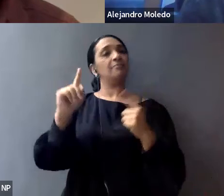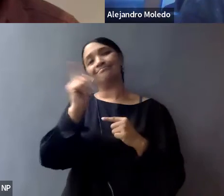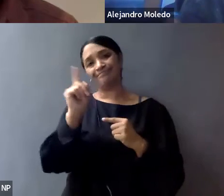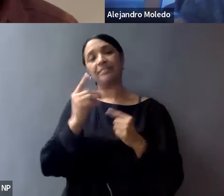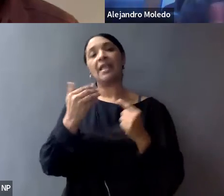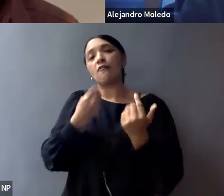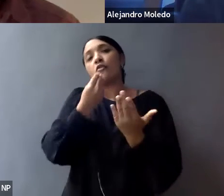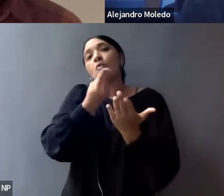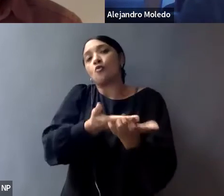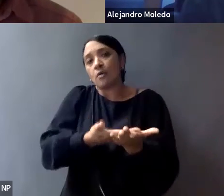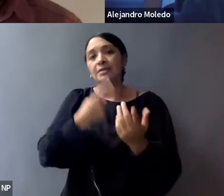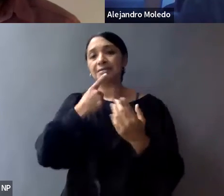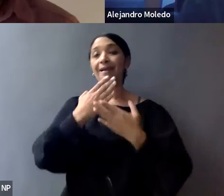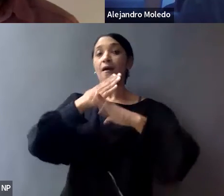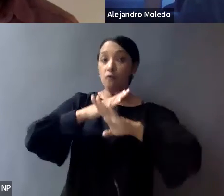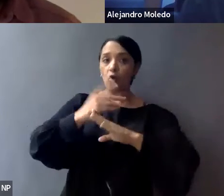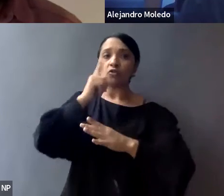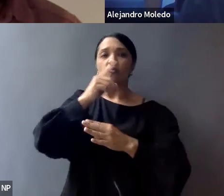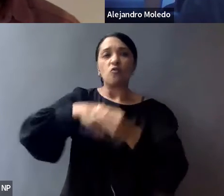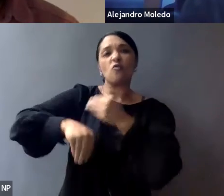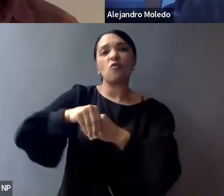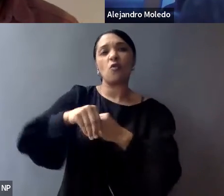And having a common card will facilitate it.